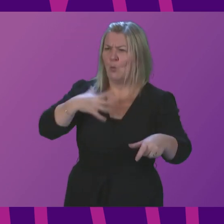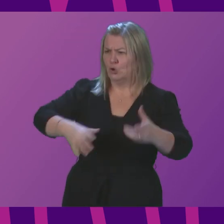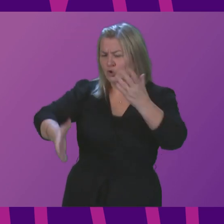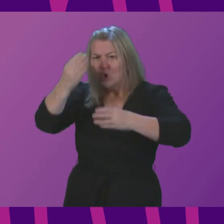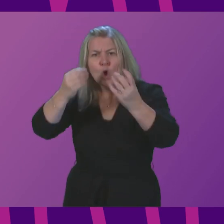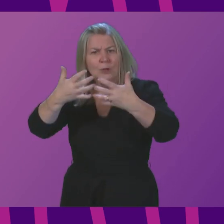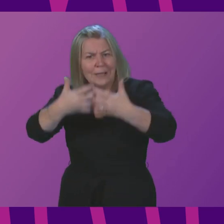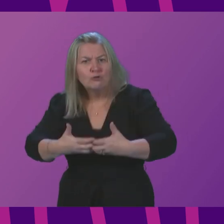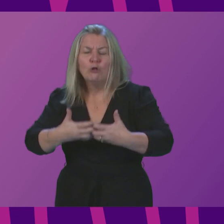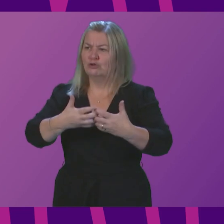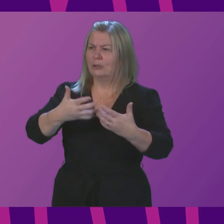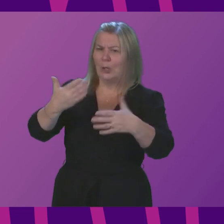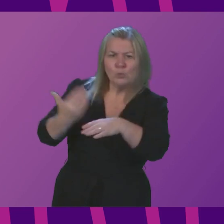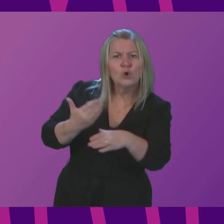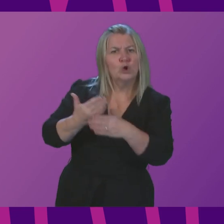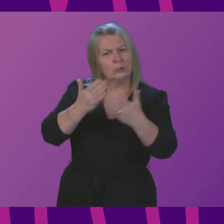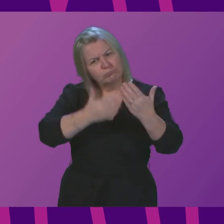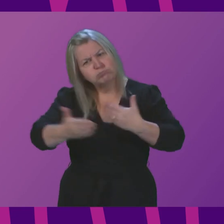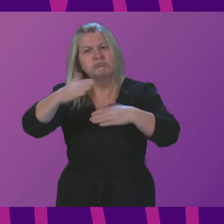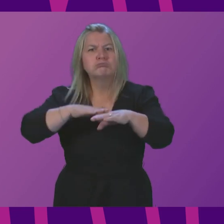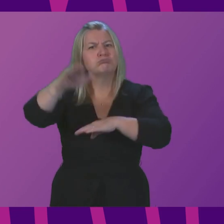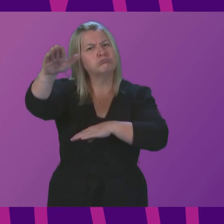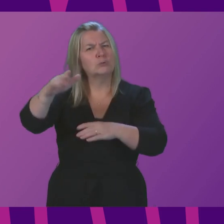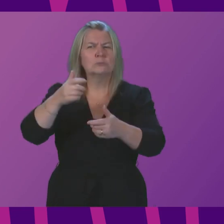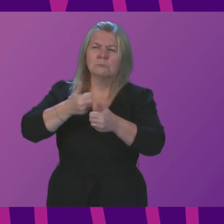Scotland forward in its economic recovery?